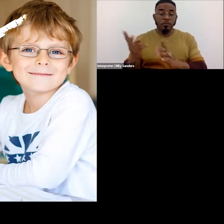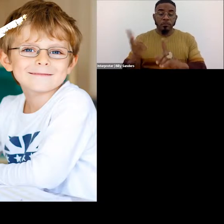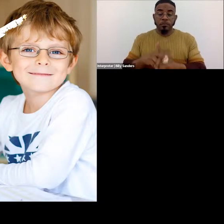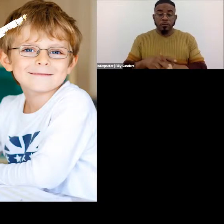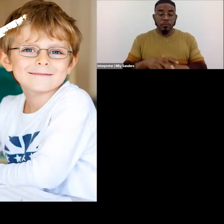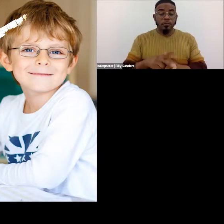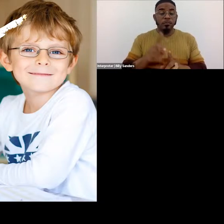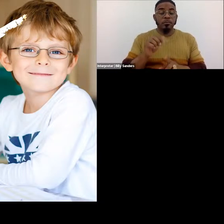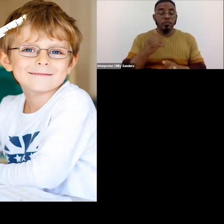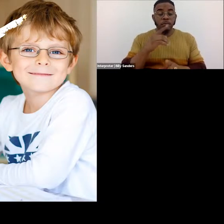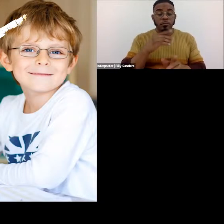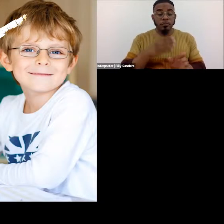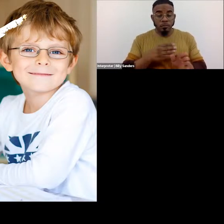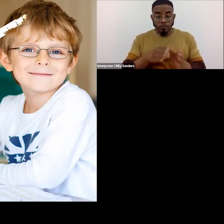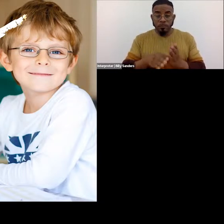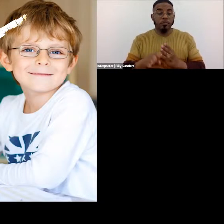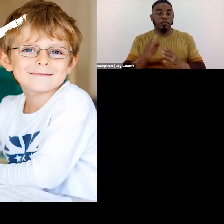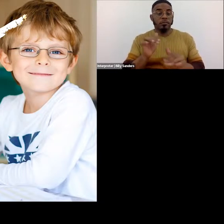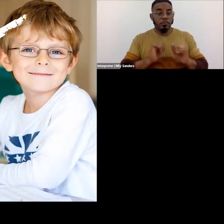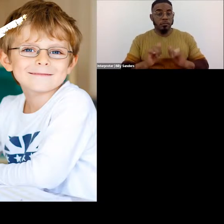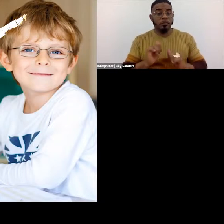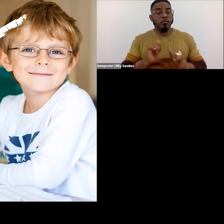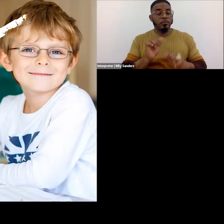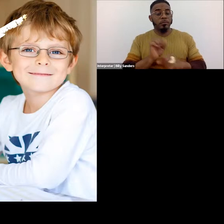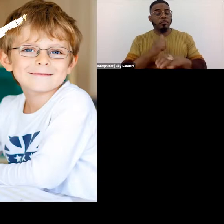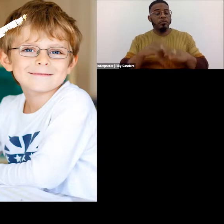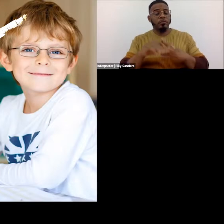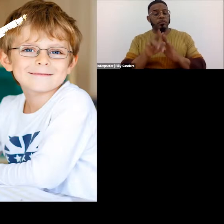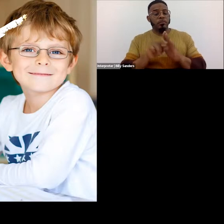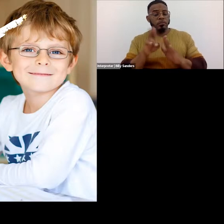to minor performers employed under background contracts.